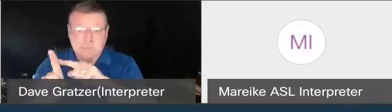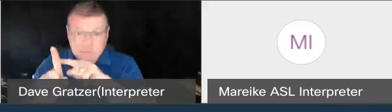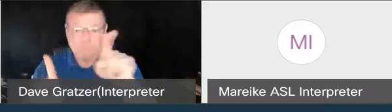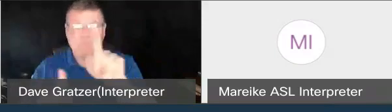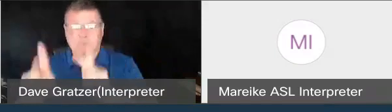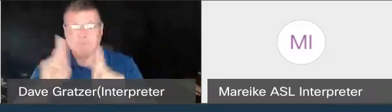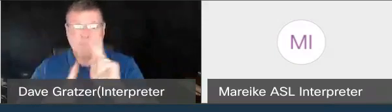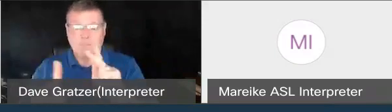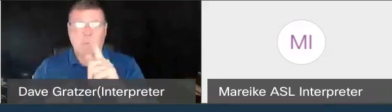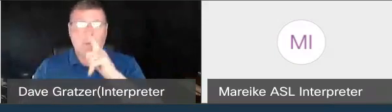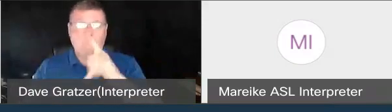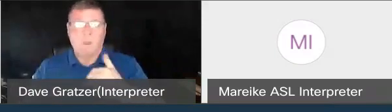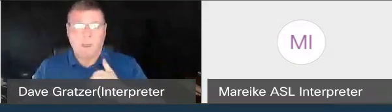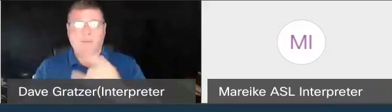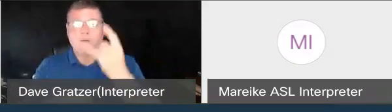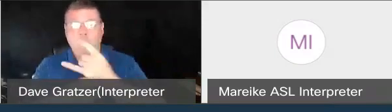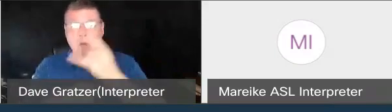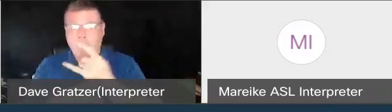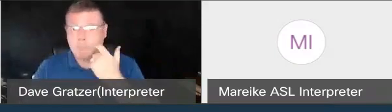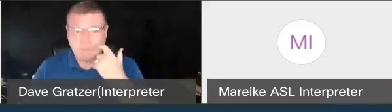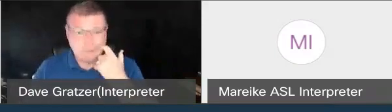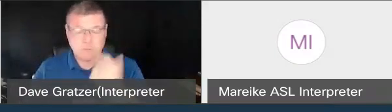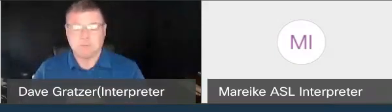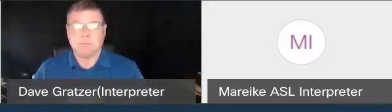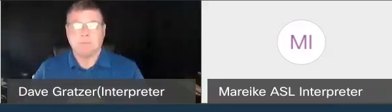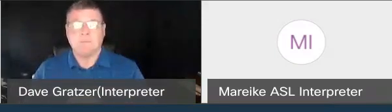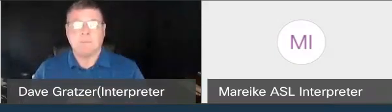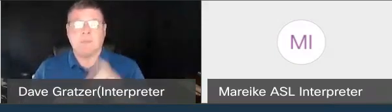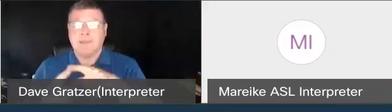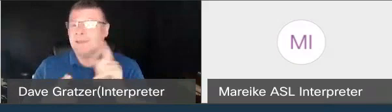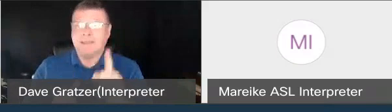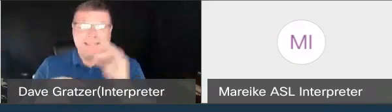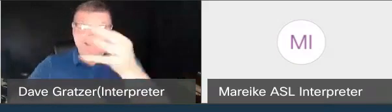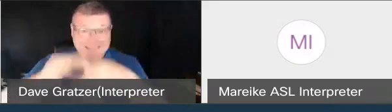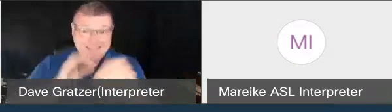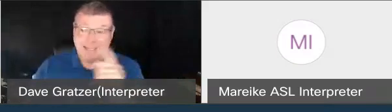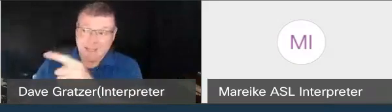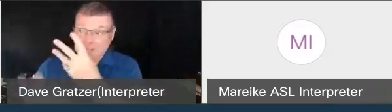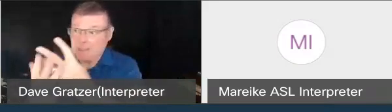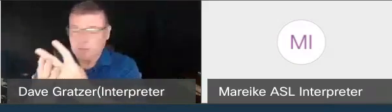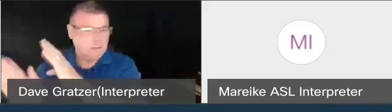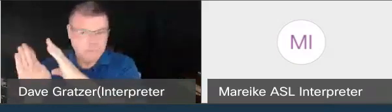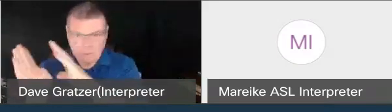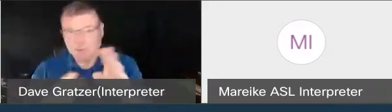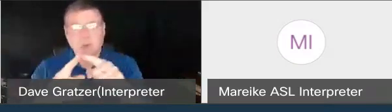who suffered from alcohol addictions from incarceration to the appropriate services.